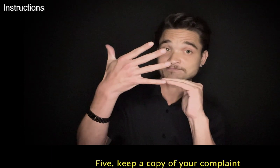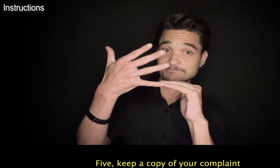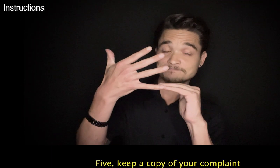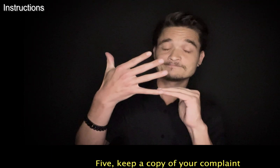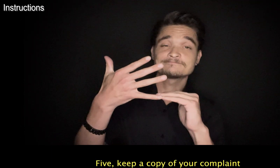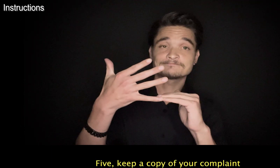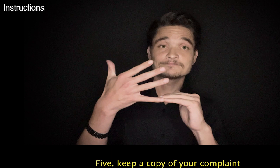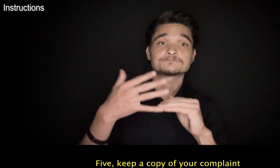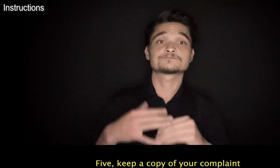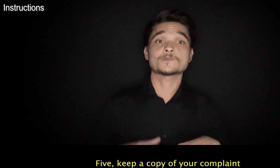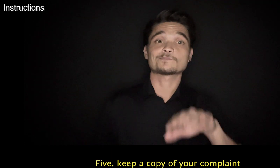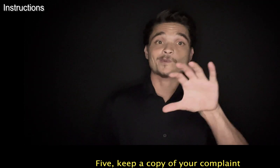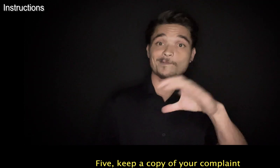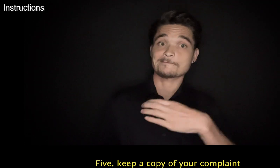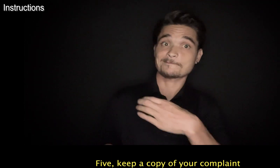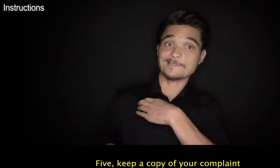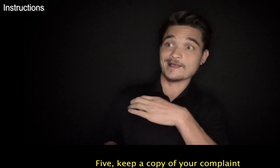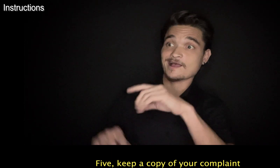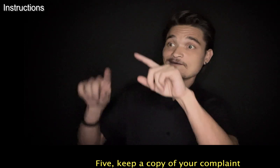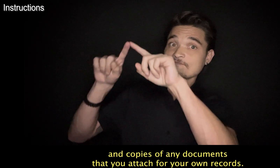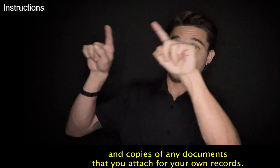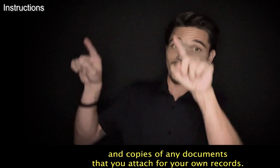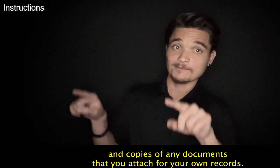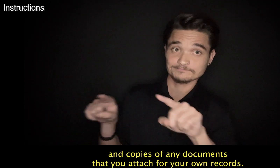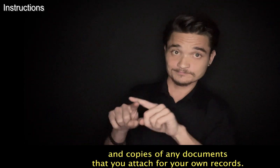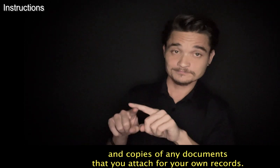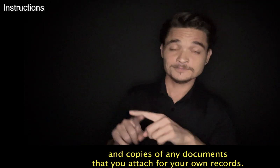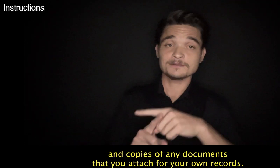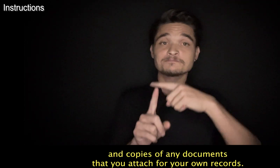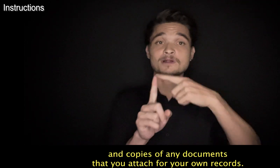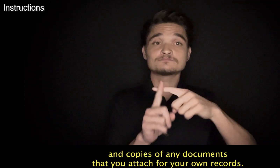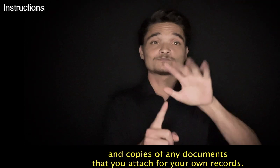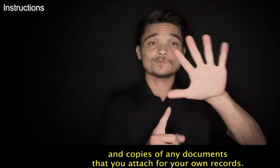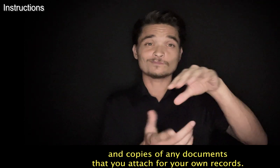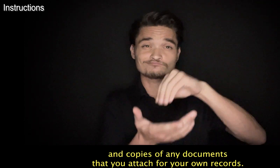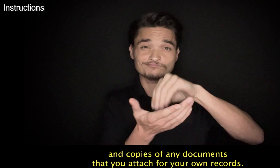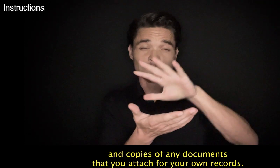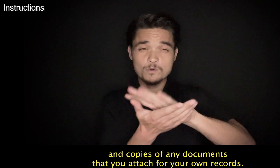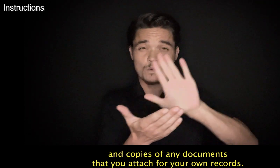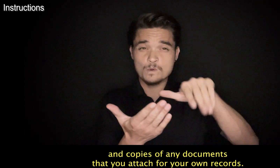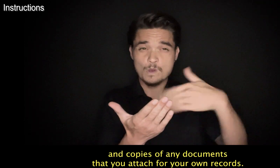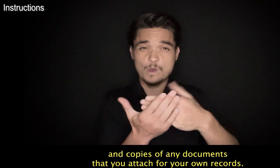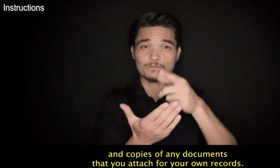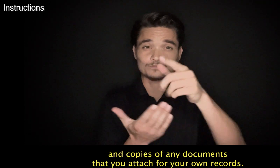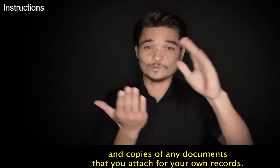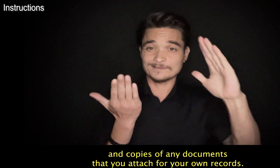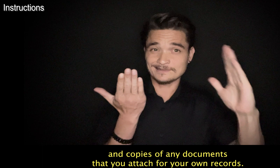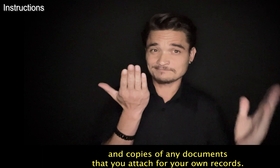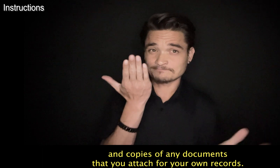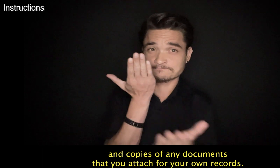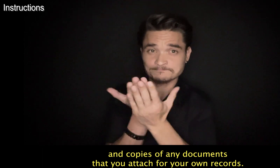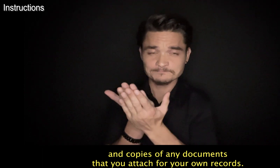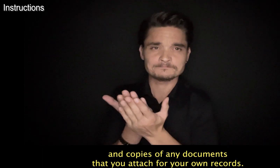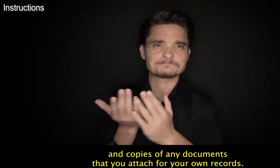Five, keep a copy of your complaint and copies of any documents that you attach for your own records.